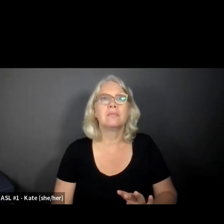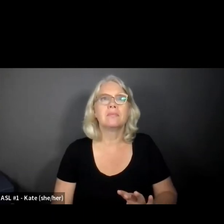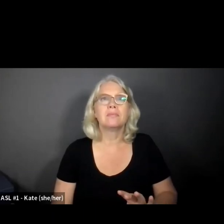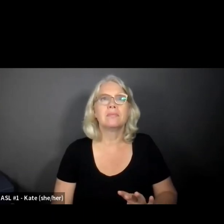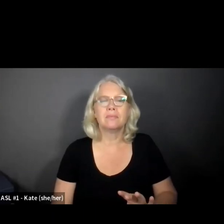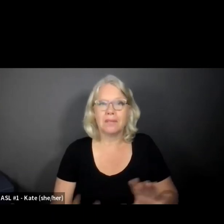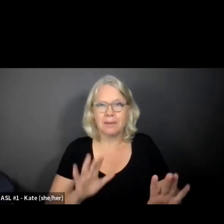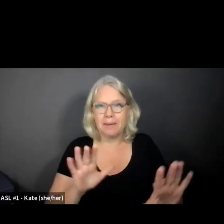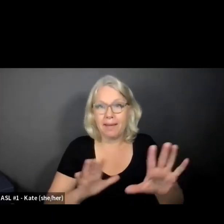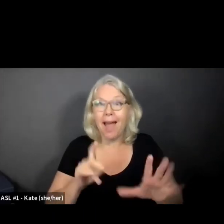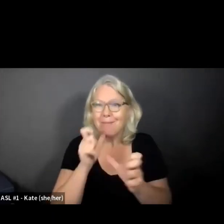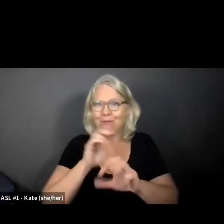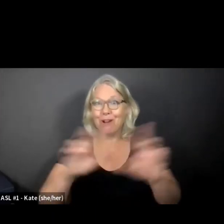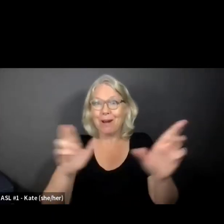I'M GETTING AHEAD OF MYSELF.